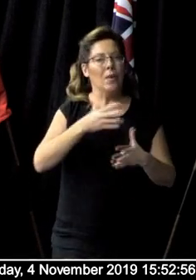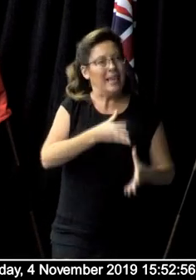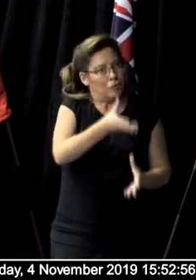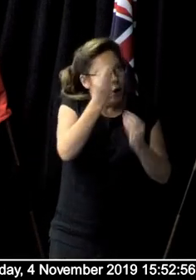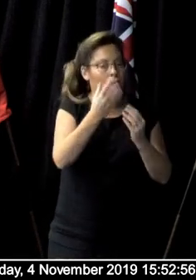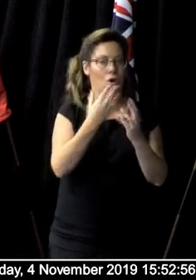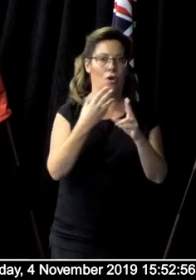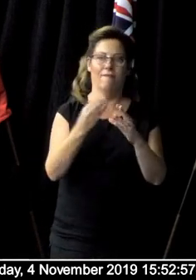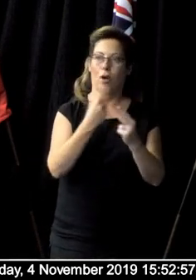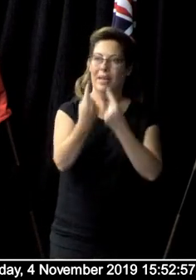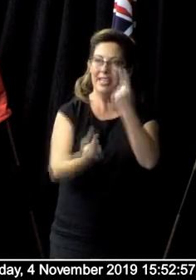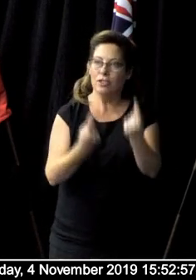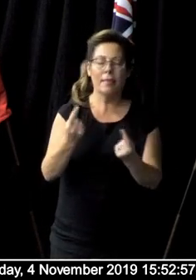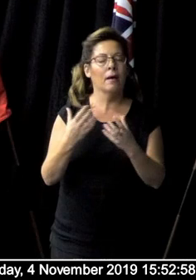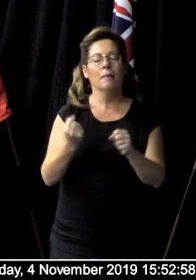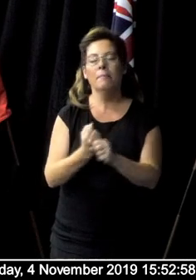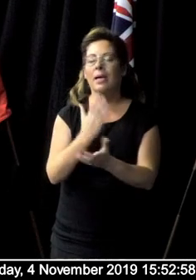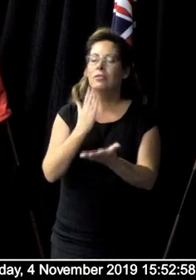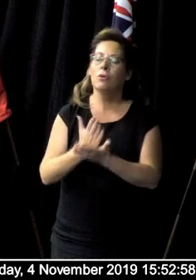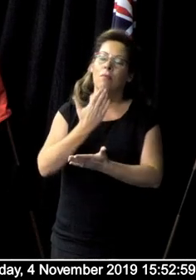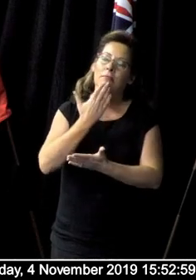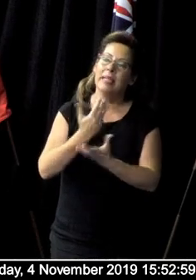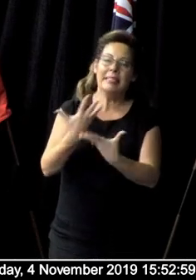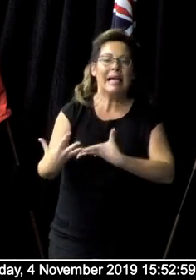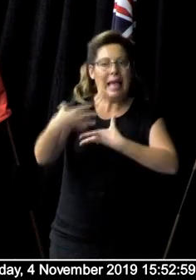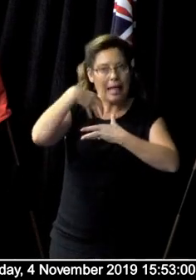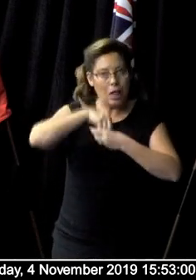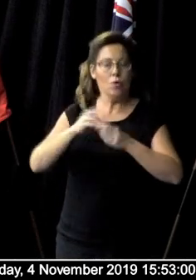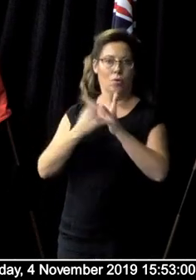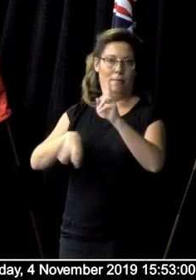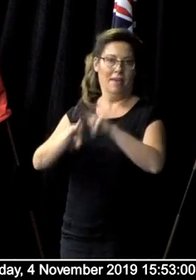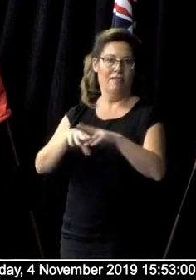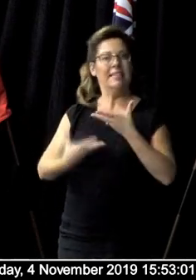Make sure you include the parents, the specialist OTs and the specialist